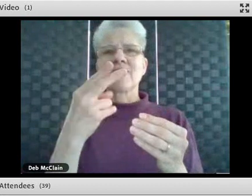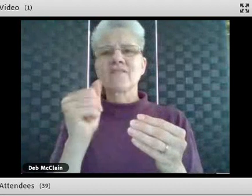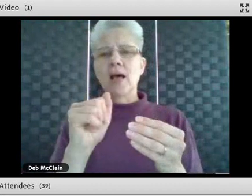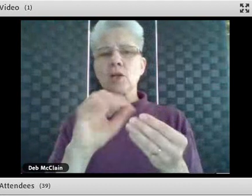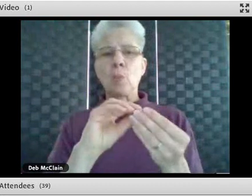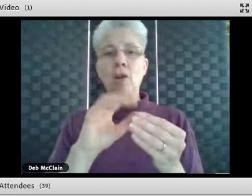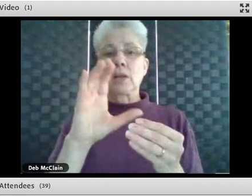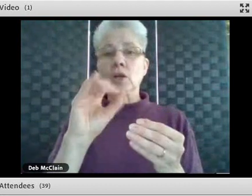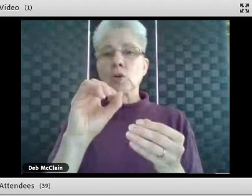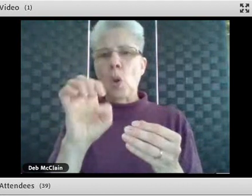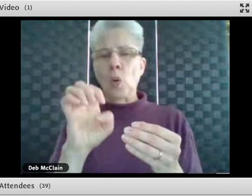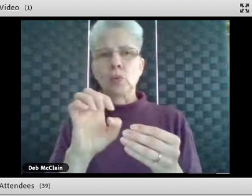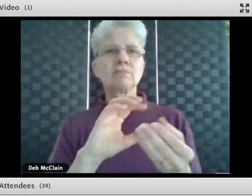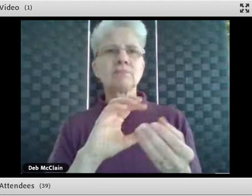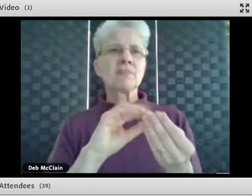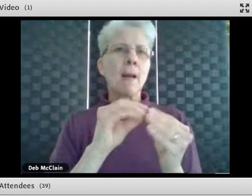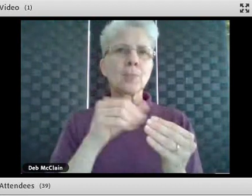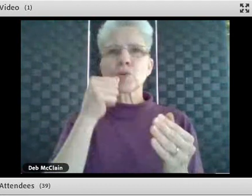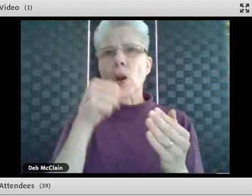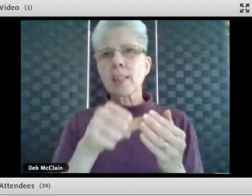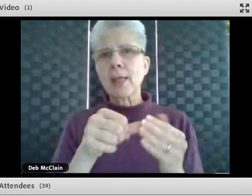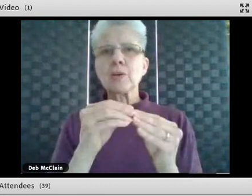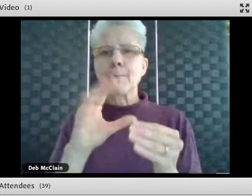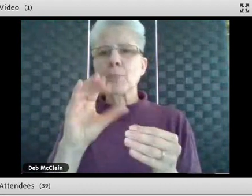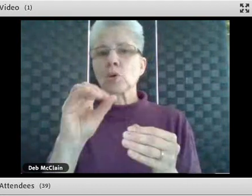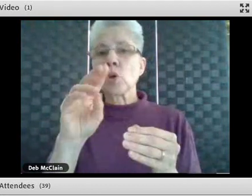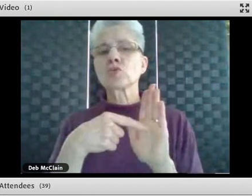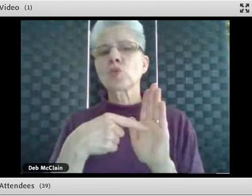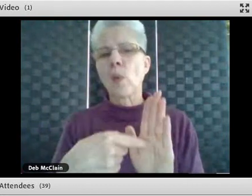so numbers or letter-number codes to represent a topic.